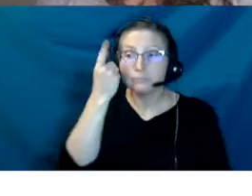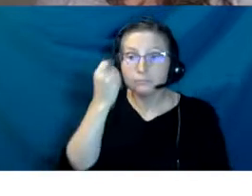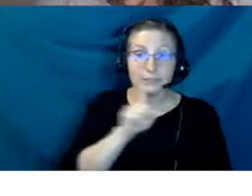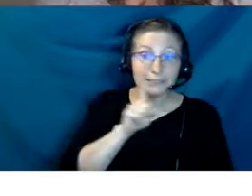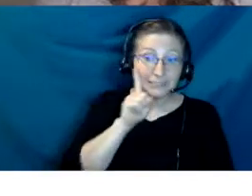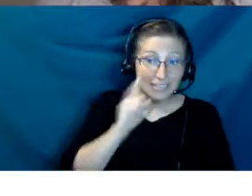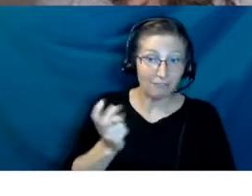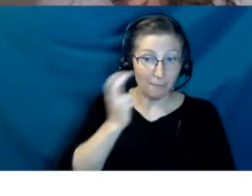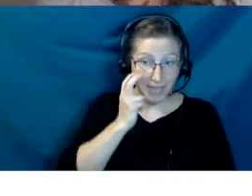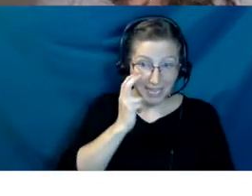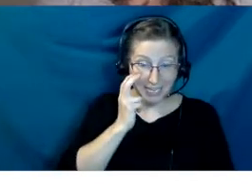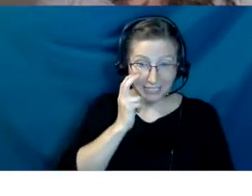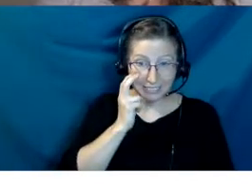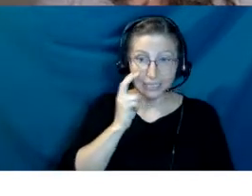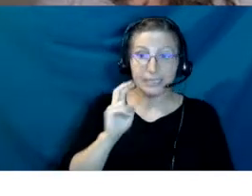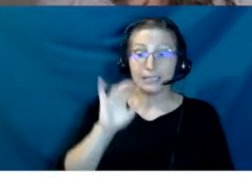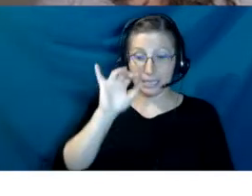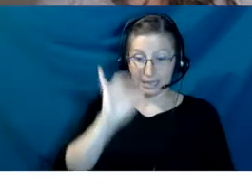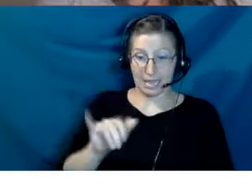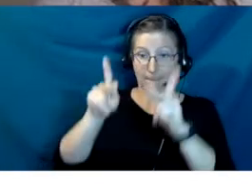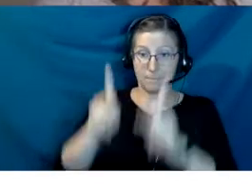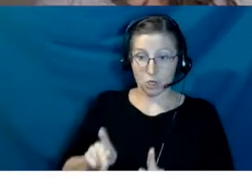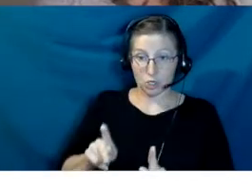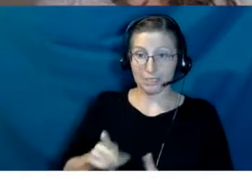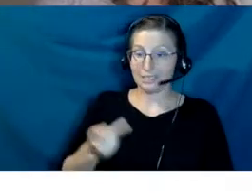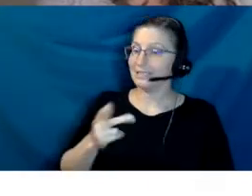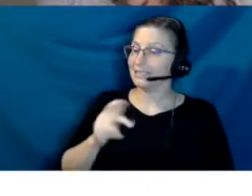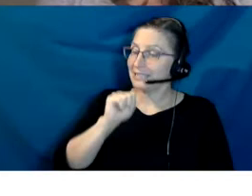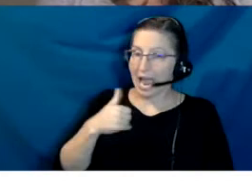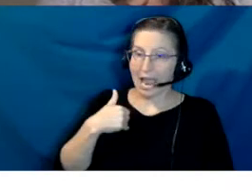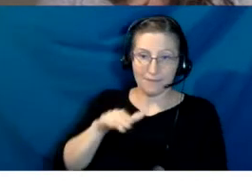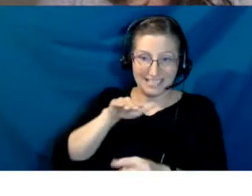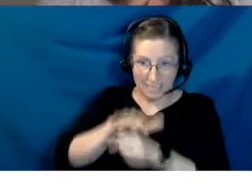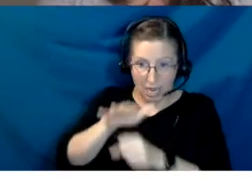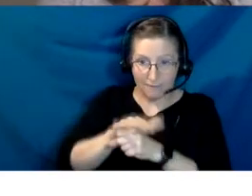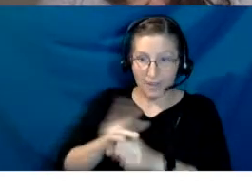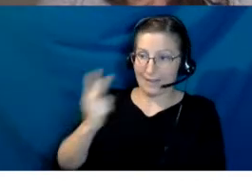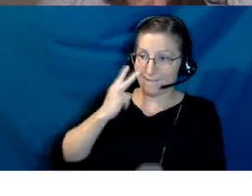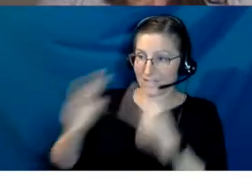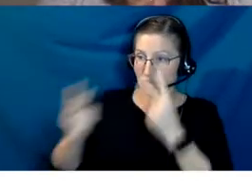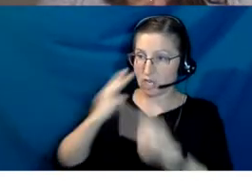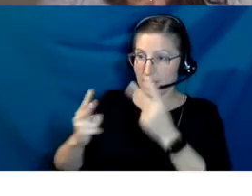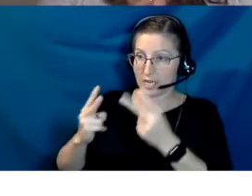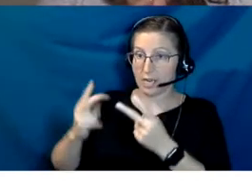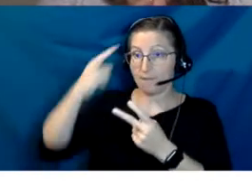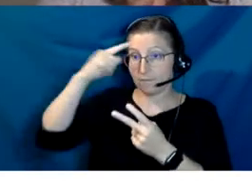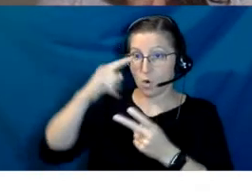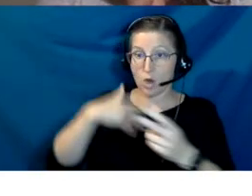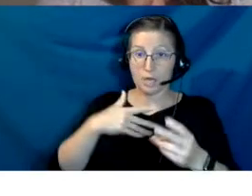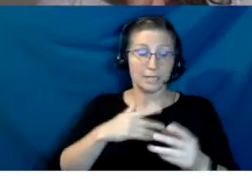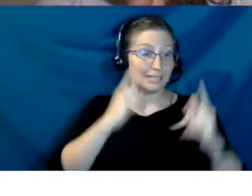not have enough usable vision to make up for his or her lack of hearing, while also not